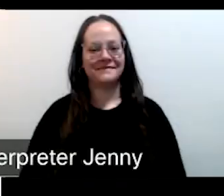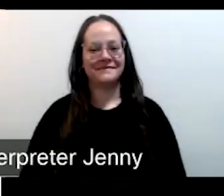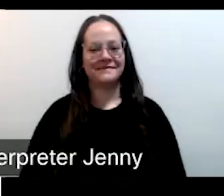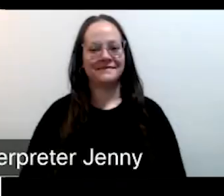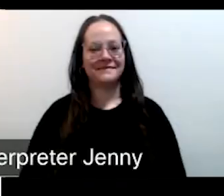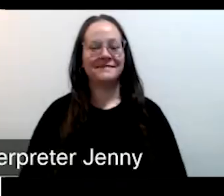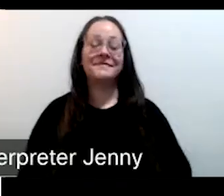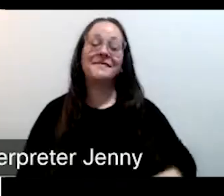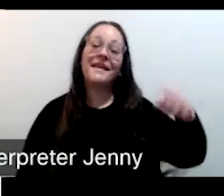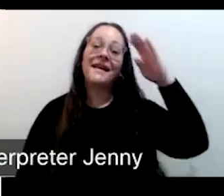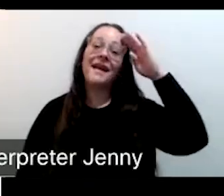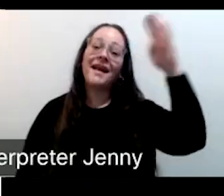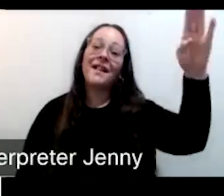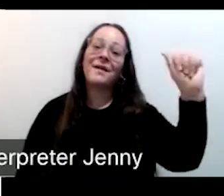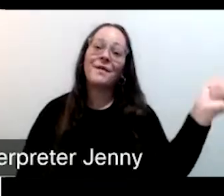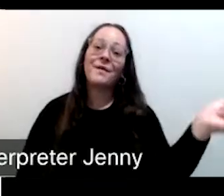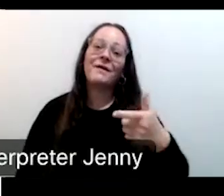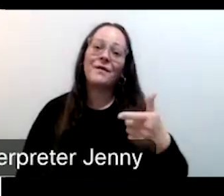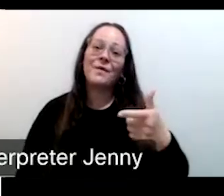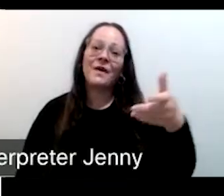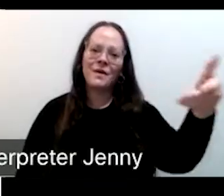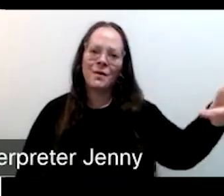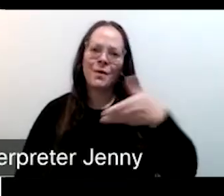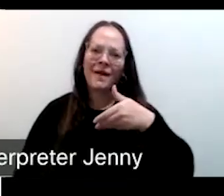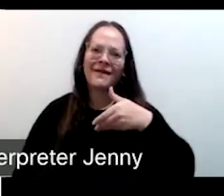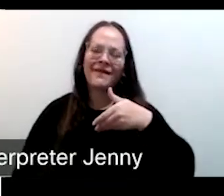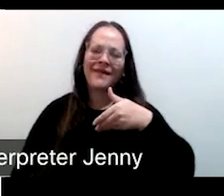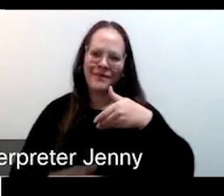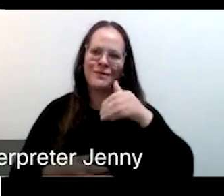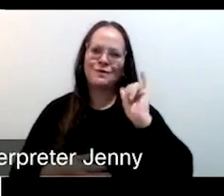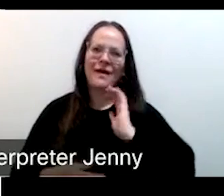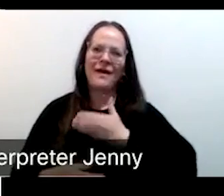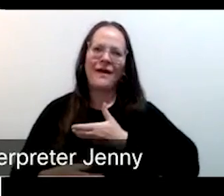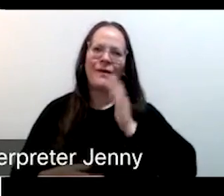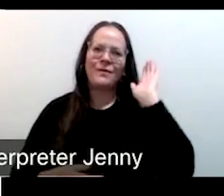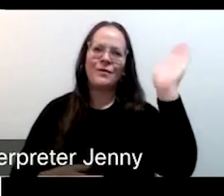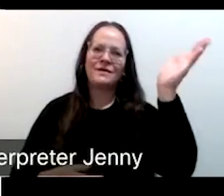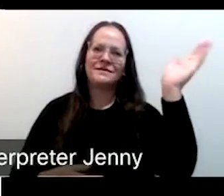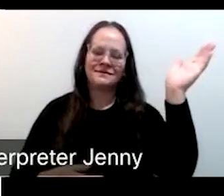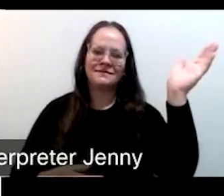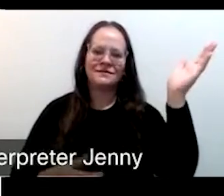Hello, everyone. And welcome to this video presentation, “What Is the WRP?”